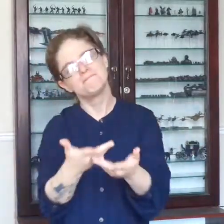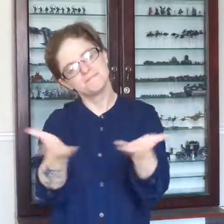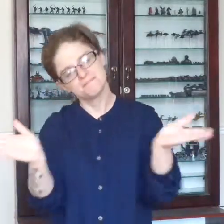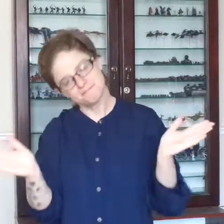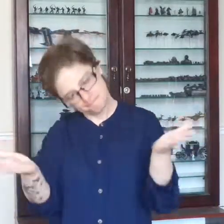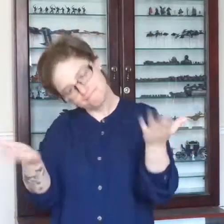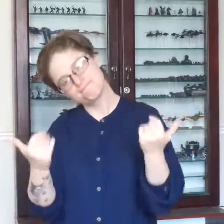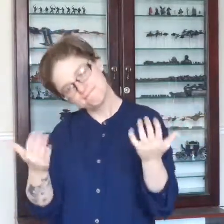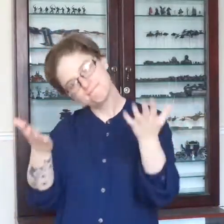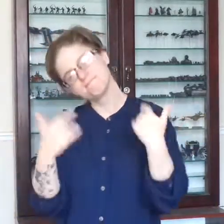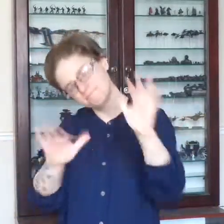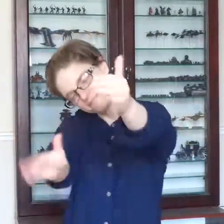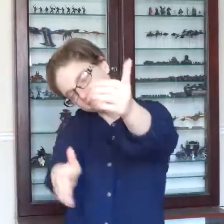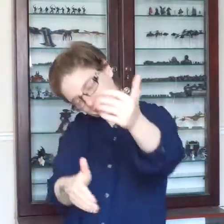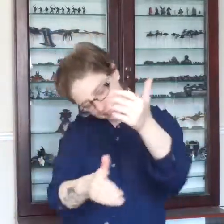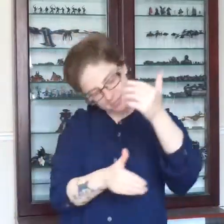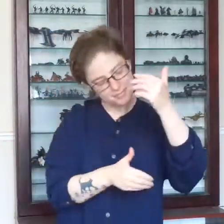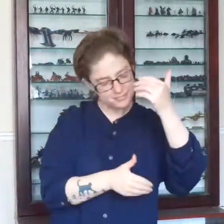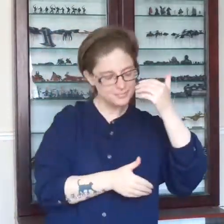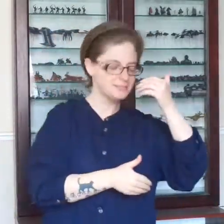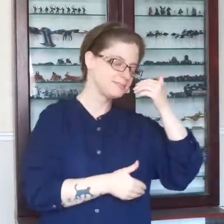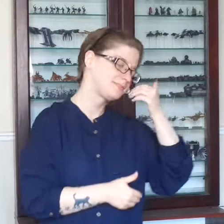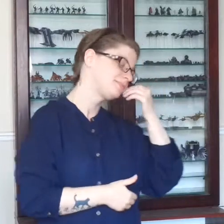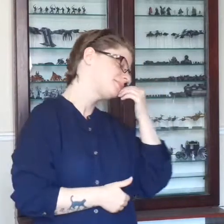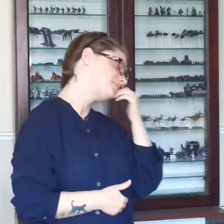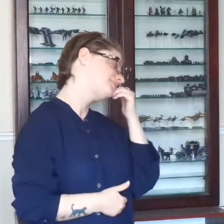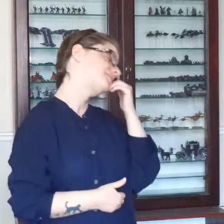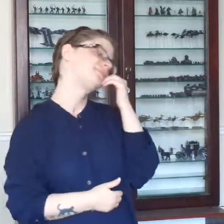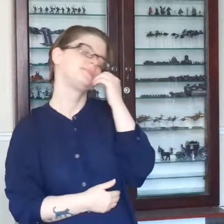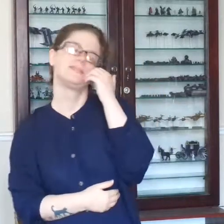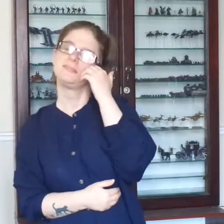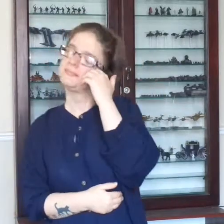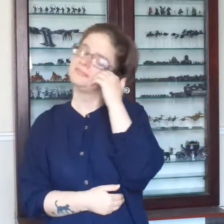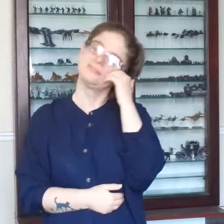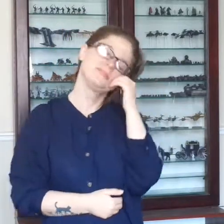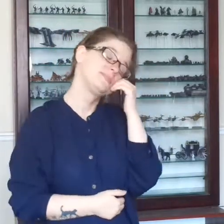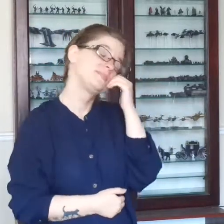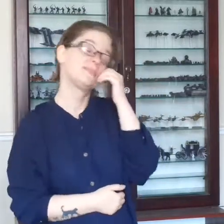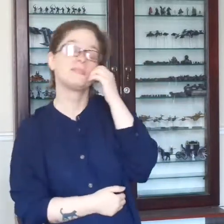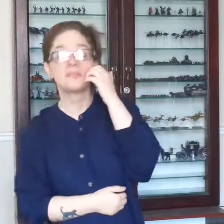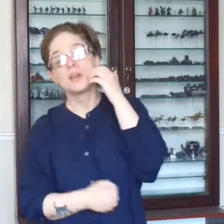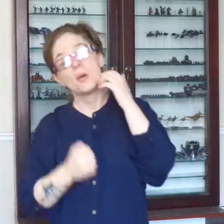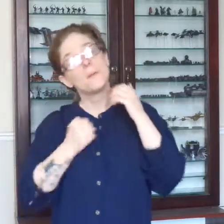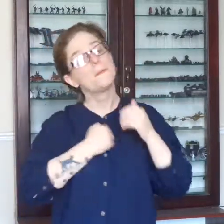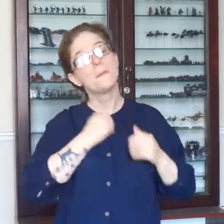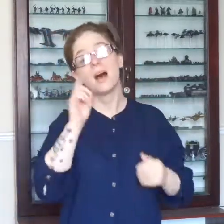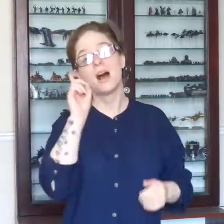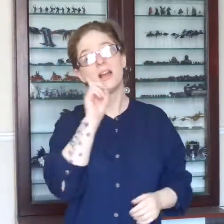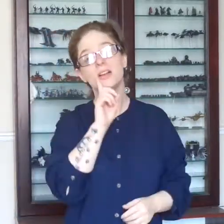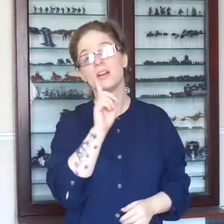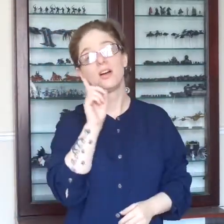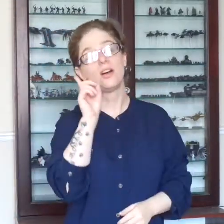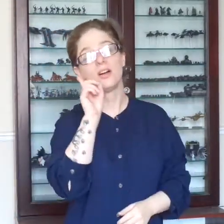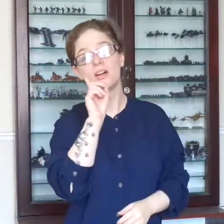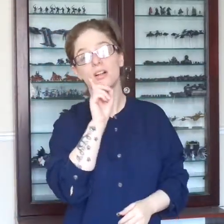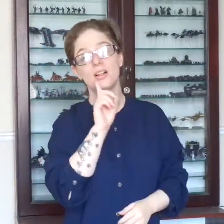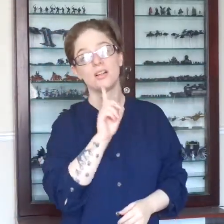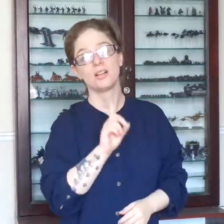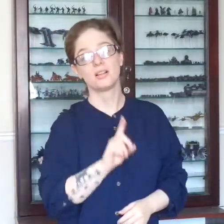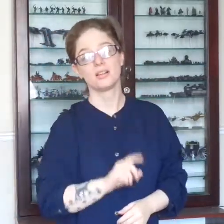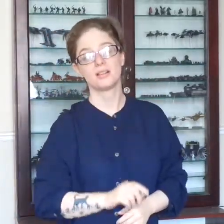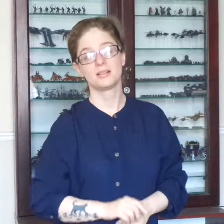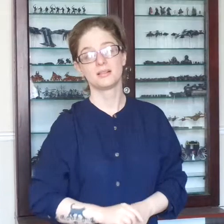Give me a minute to hold my girl Give me a minute to hold my girl